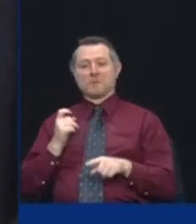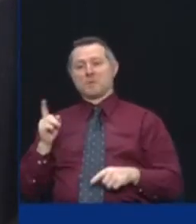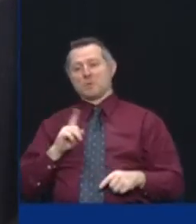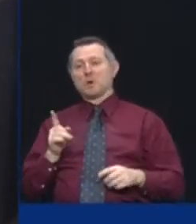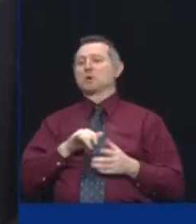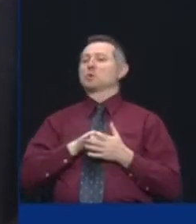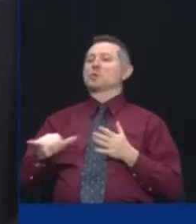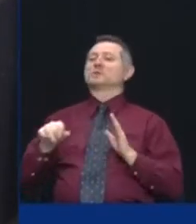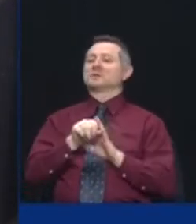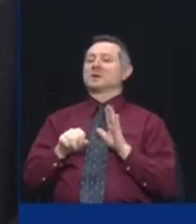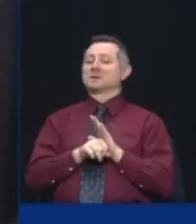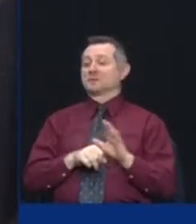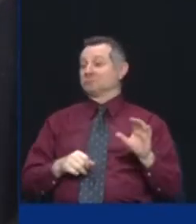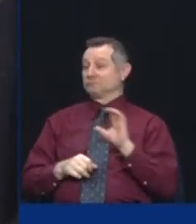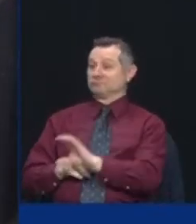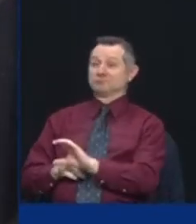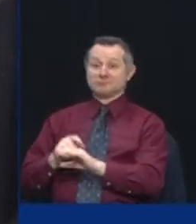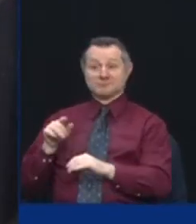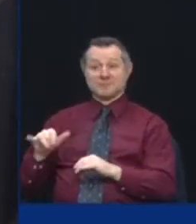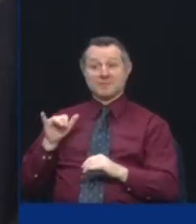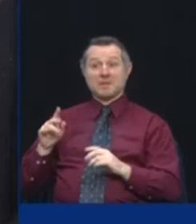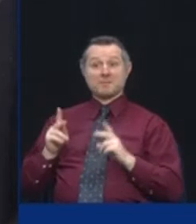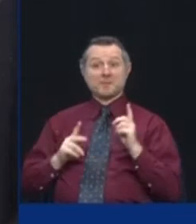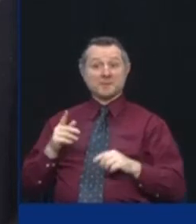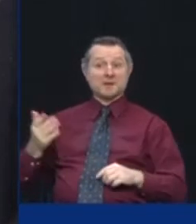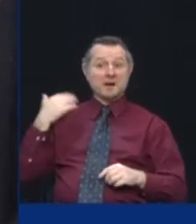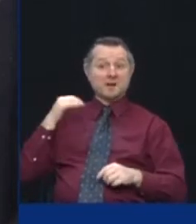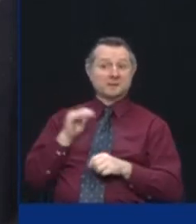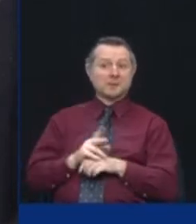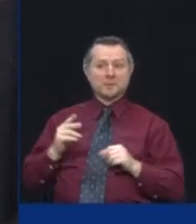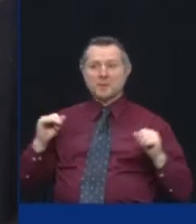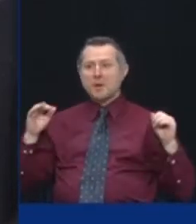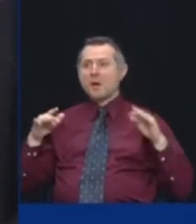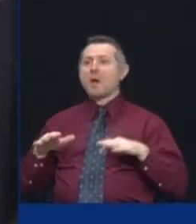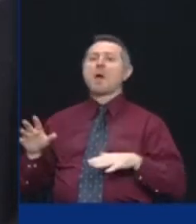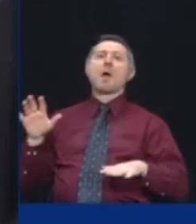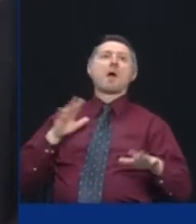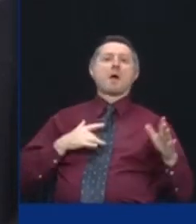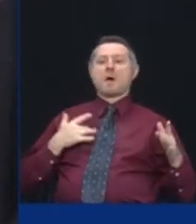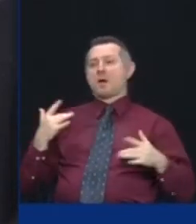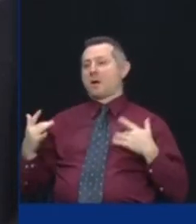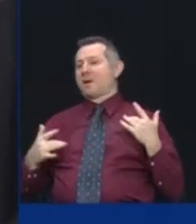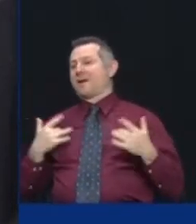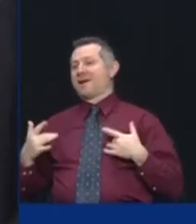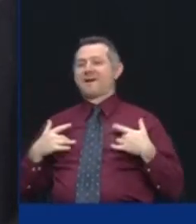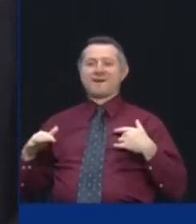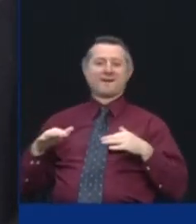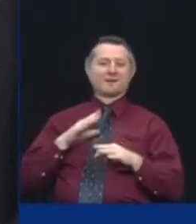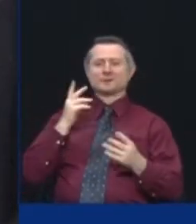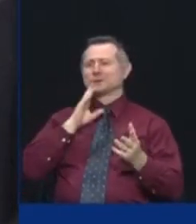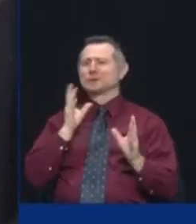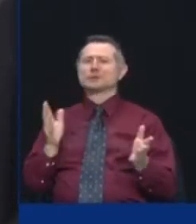THEIR BALLPARK HAS JUST BEEN REFURBISHED IN PART WITH FUNDING PROVIDED BY THE STATE. AND THE SENSE OF ANTICIPATION OF